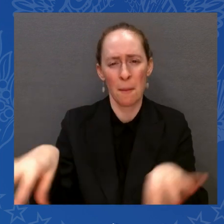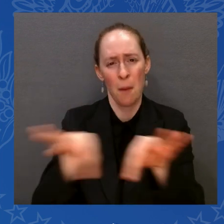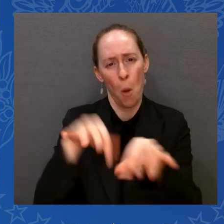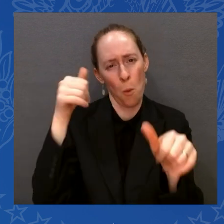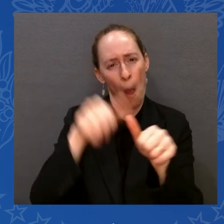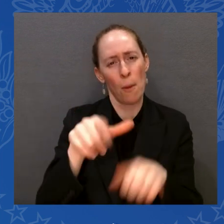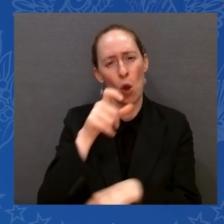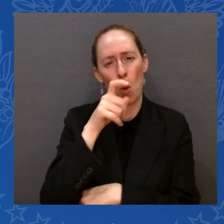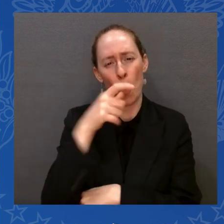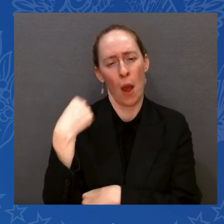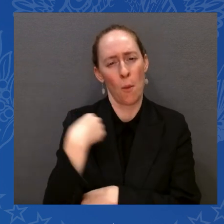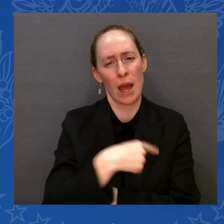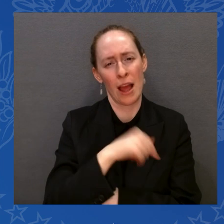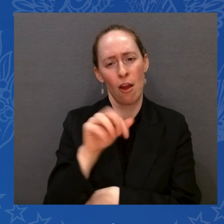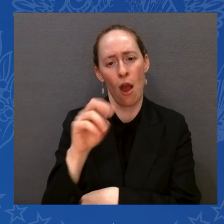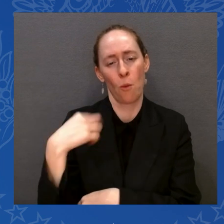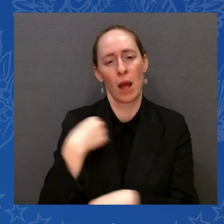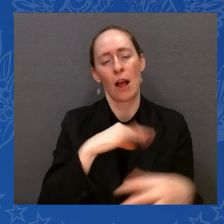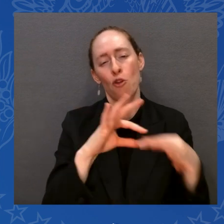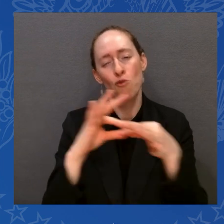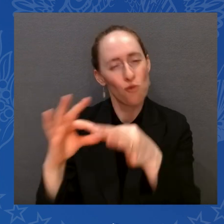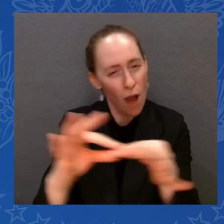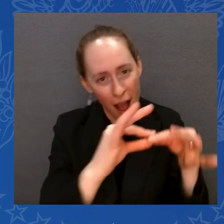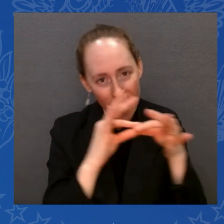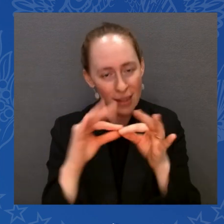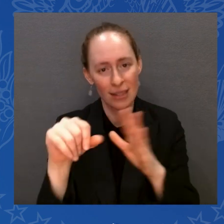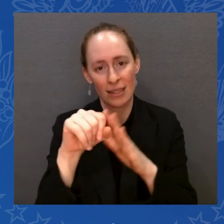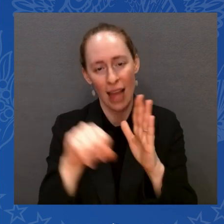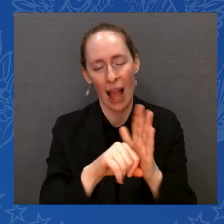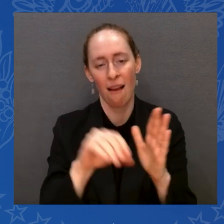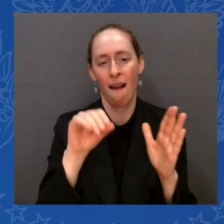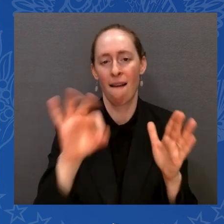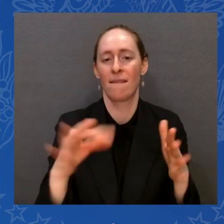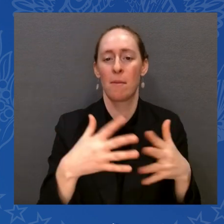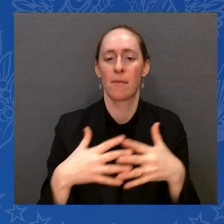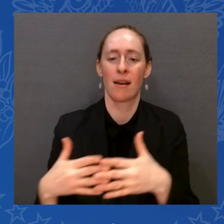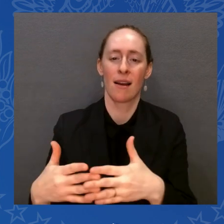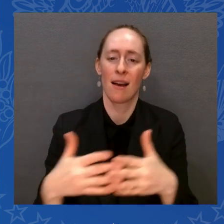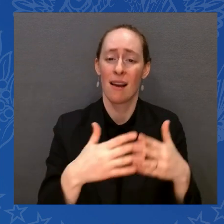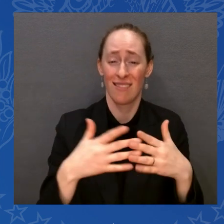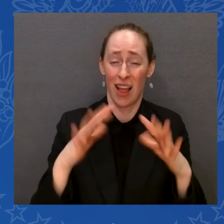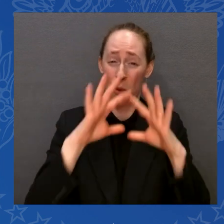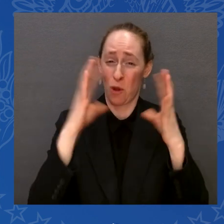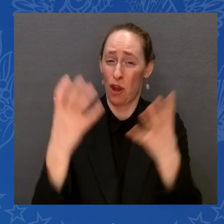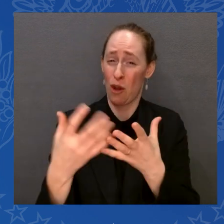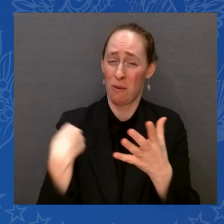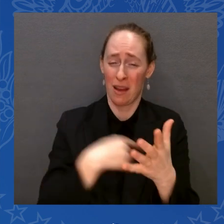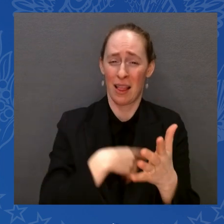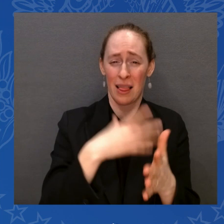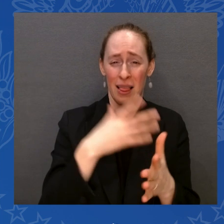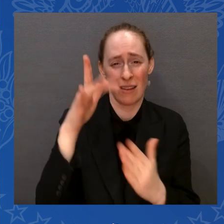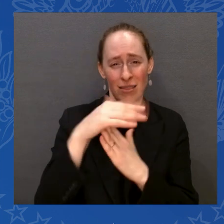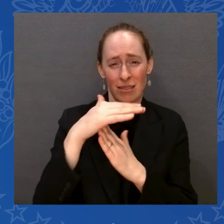We're the best-positioned nation in the world to lead the world in the 21st century. There's nothing --